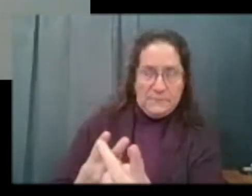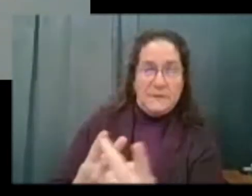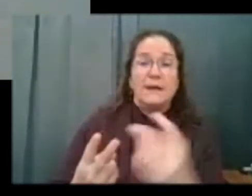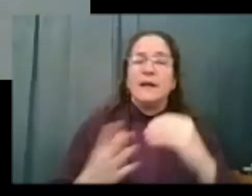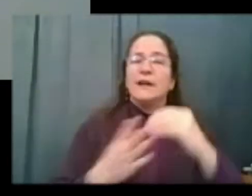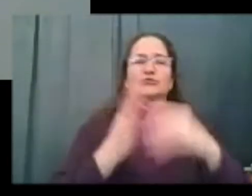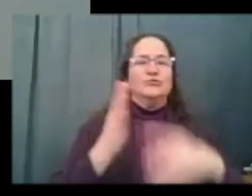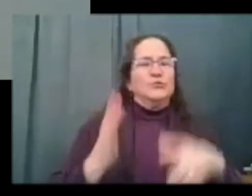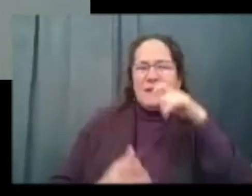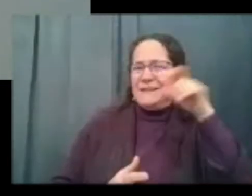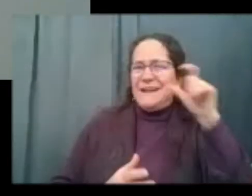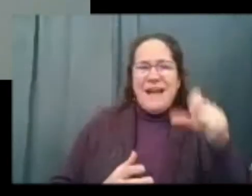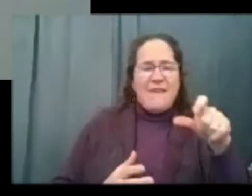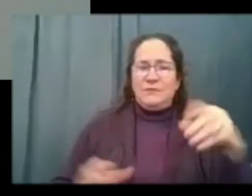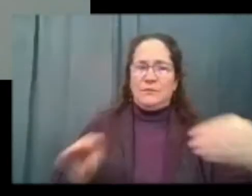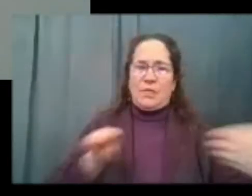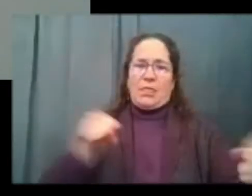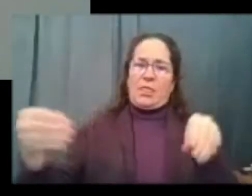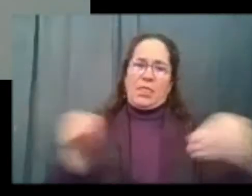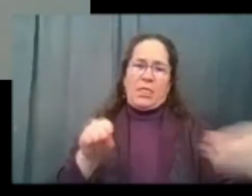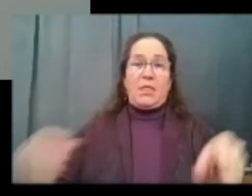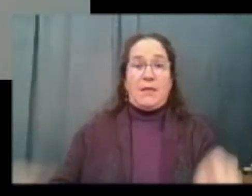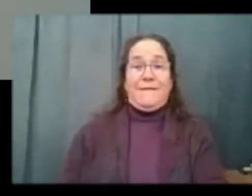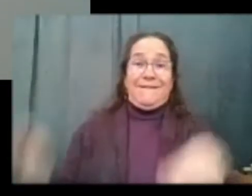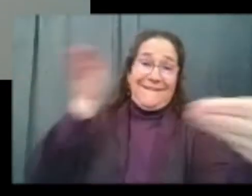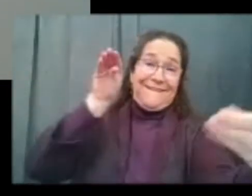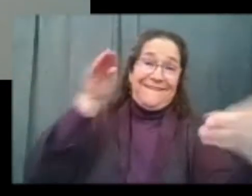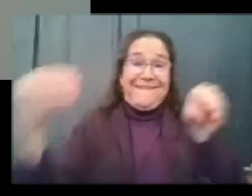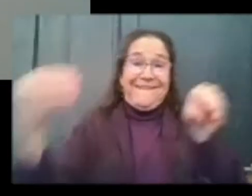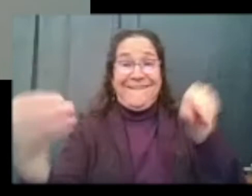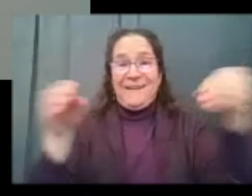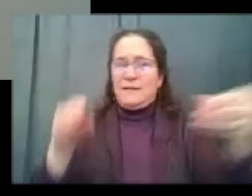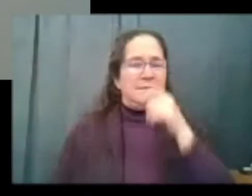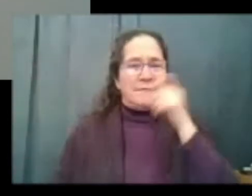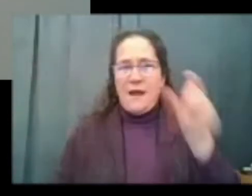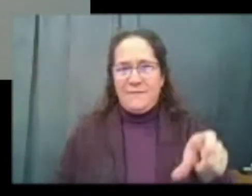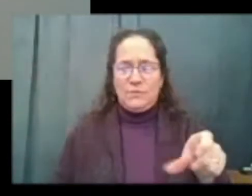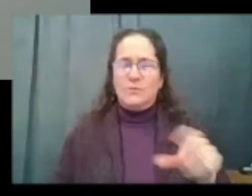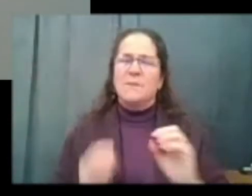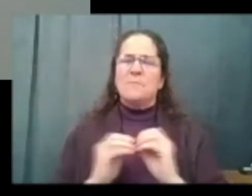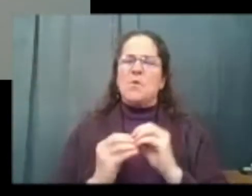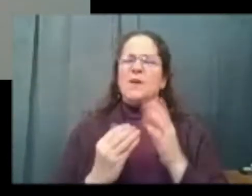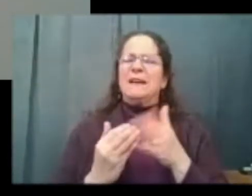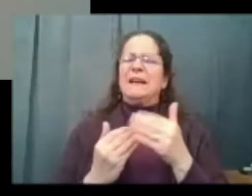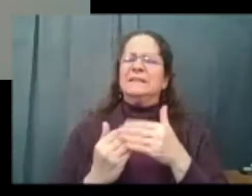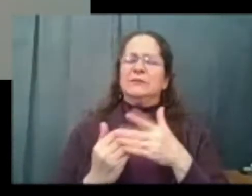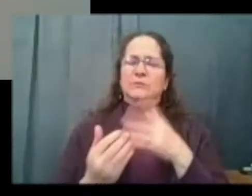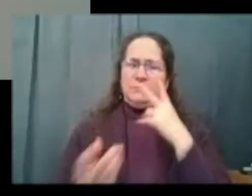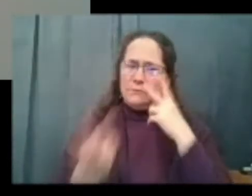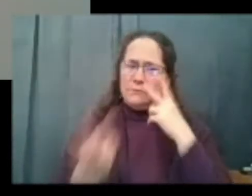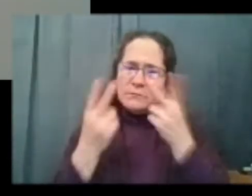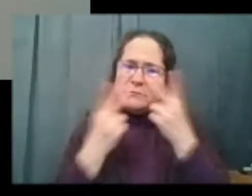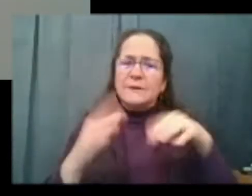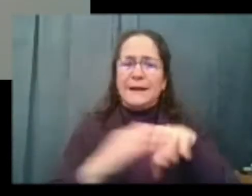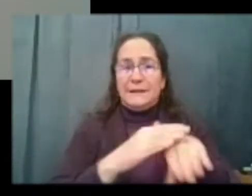to mess with the each time and it just provides a more ease of access.